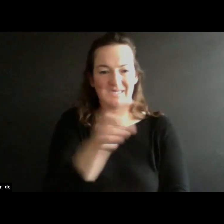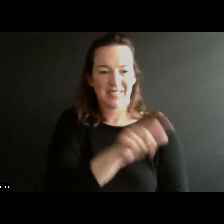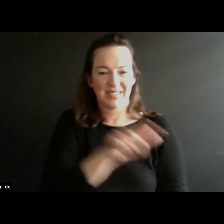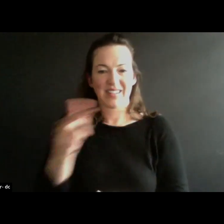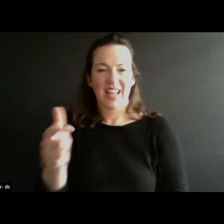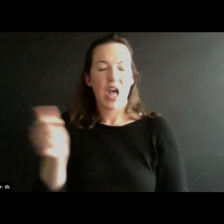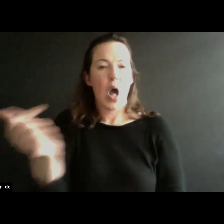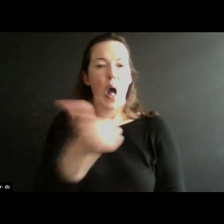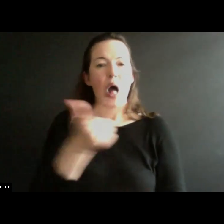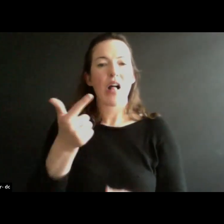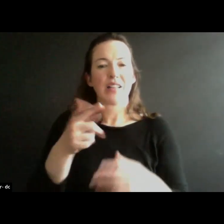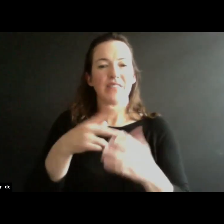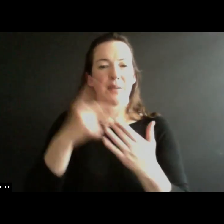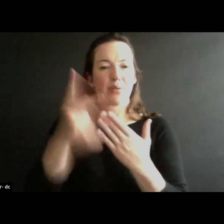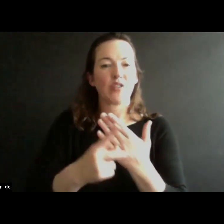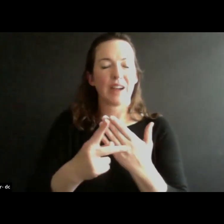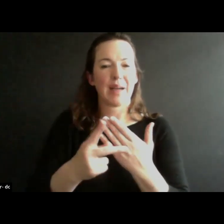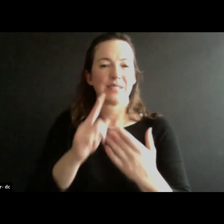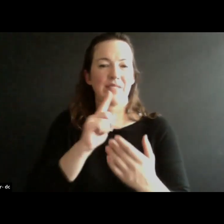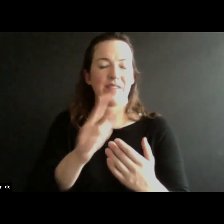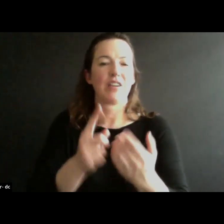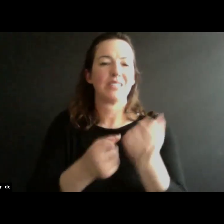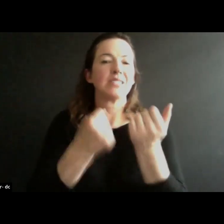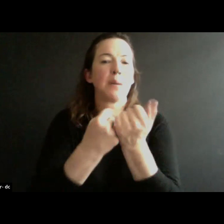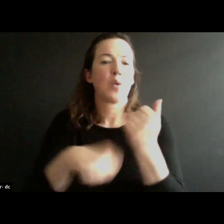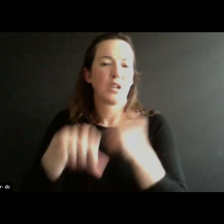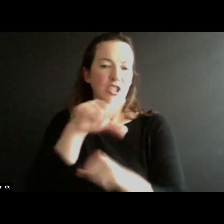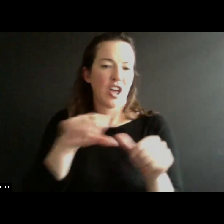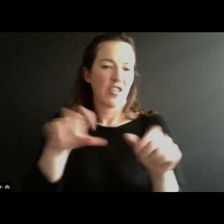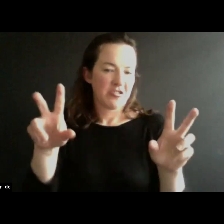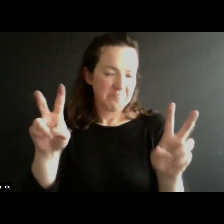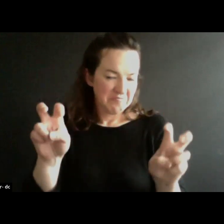programs are very complementary to one another, and a lot of people want to know how to get